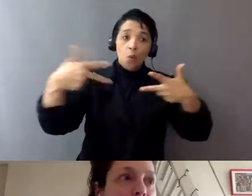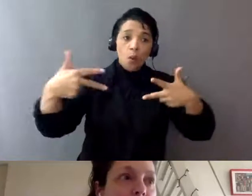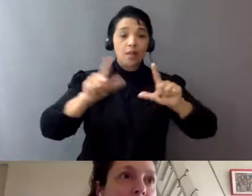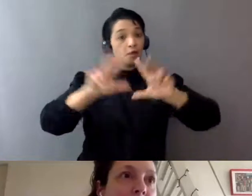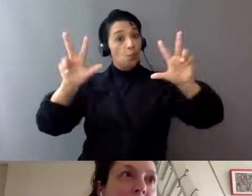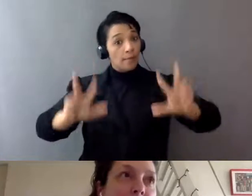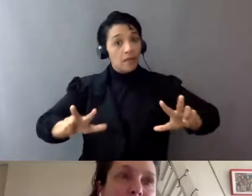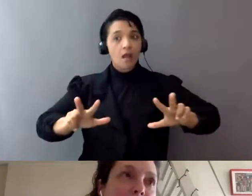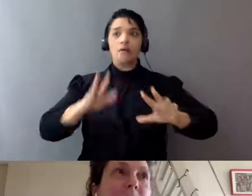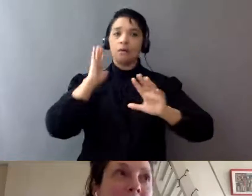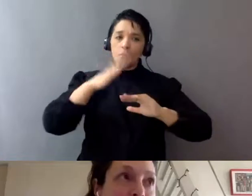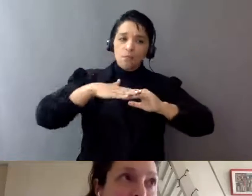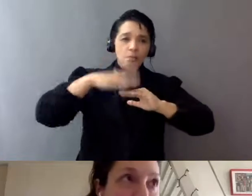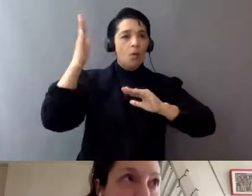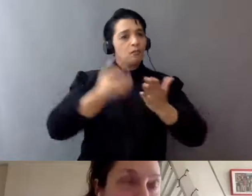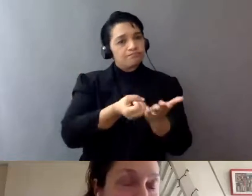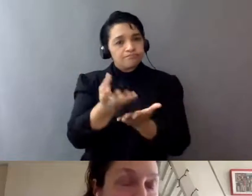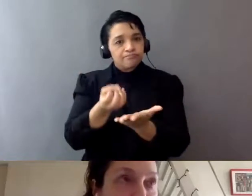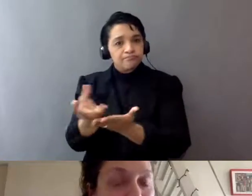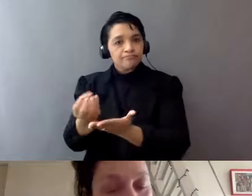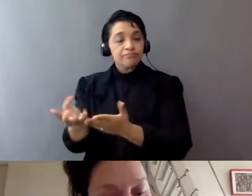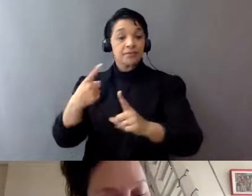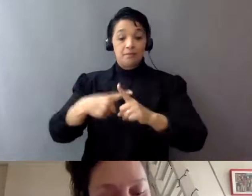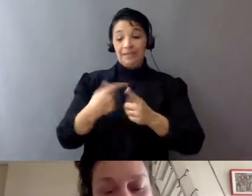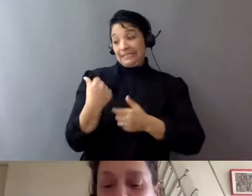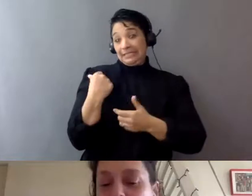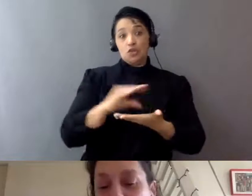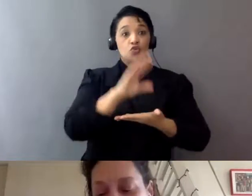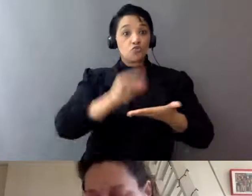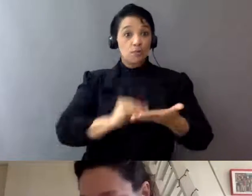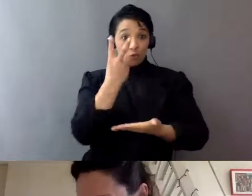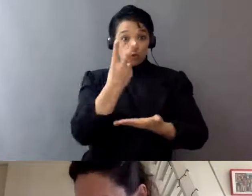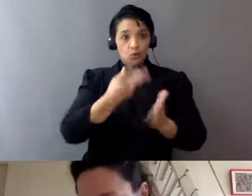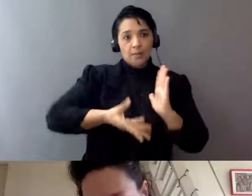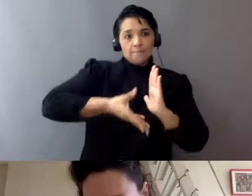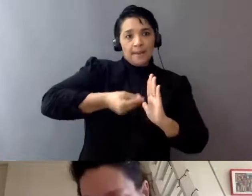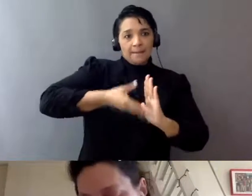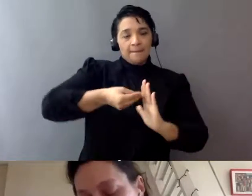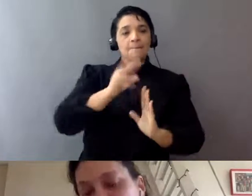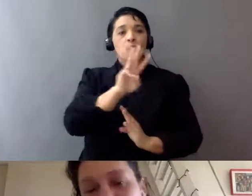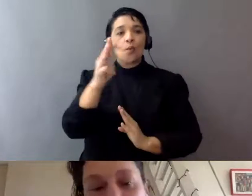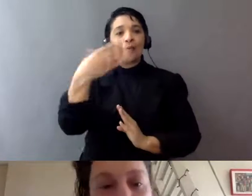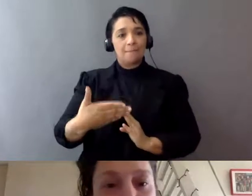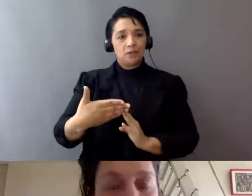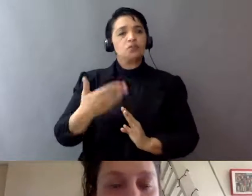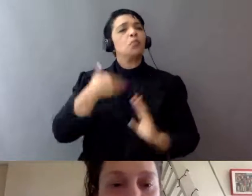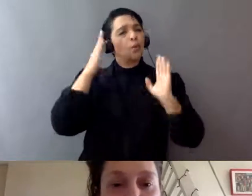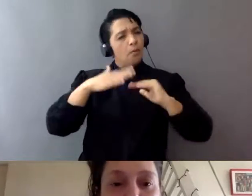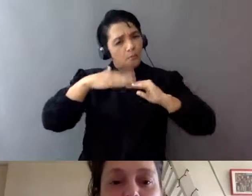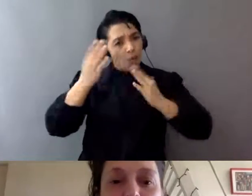We just uploaded the reports yesterday, so, we will continue to disseminate this as much as possible.